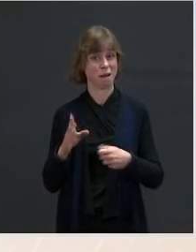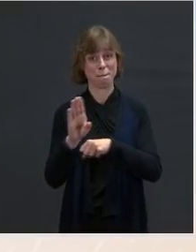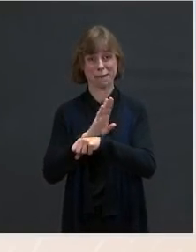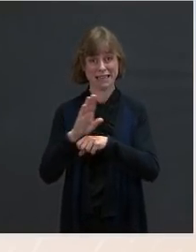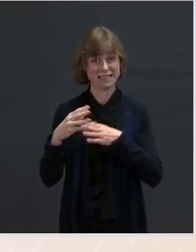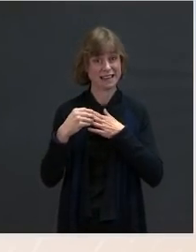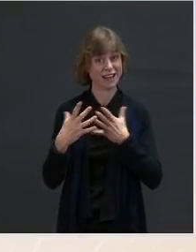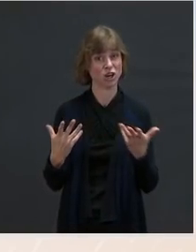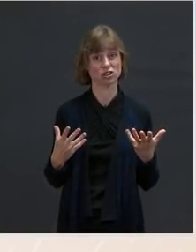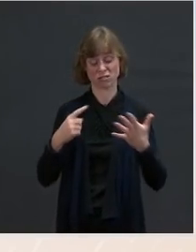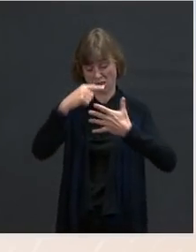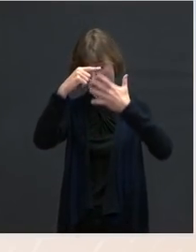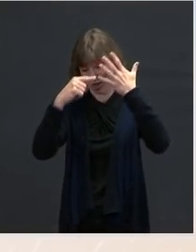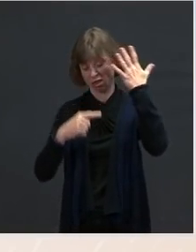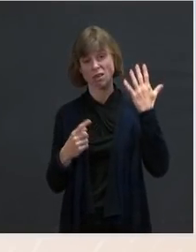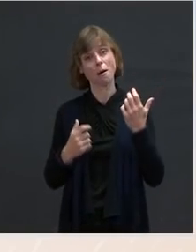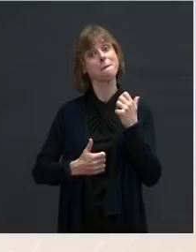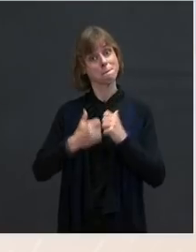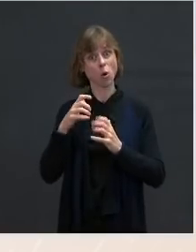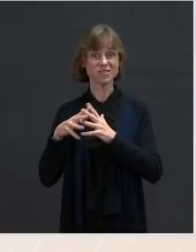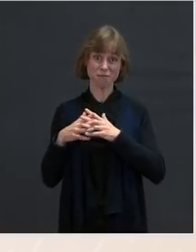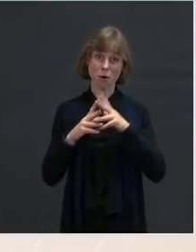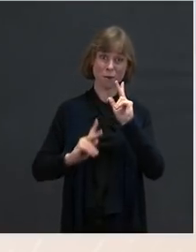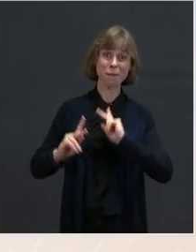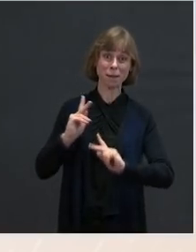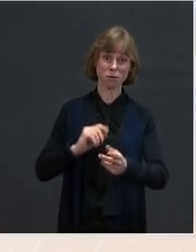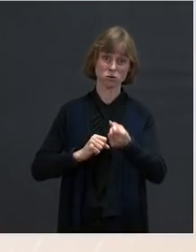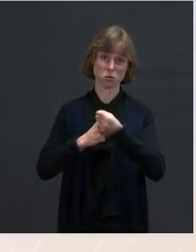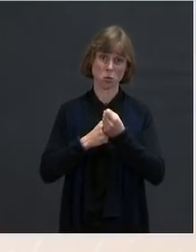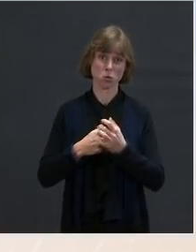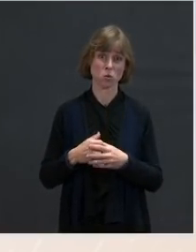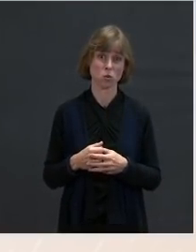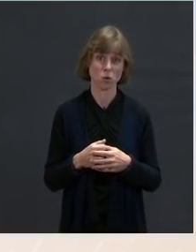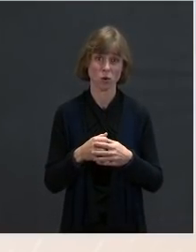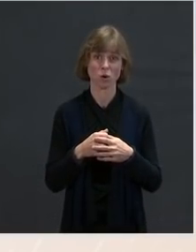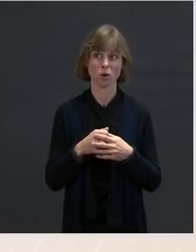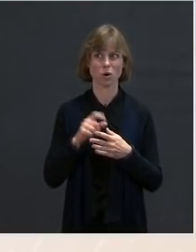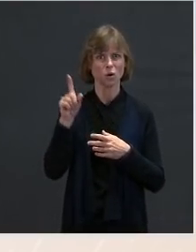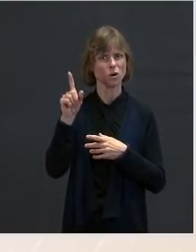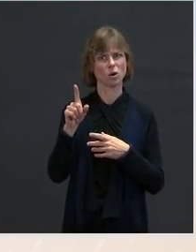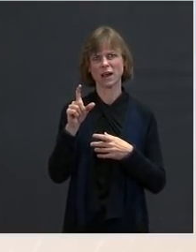That's why the majority of the American people support it. So, the point he's making -- he wasn't offering a negotiation;